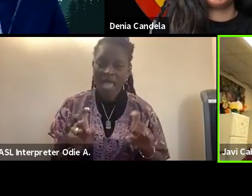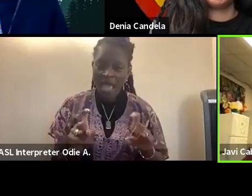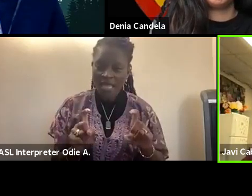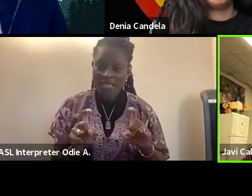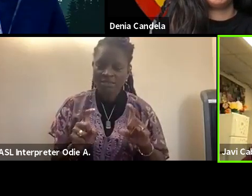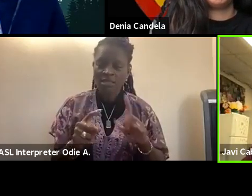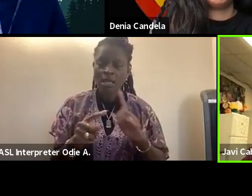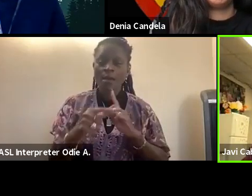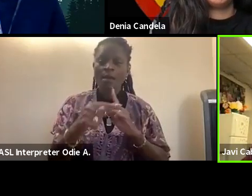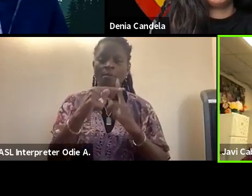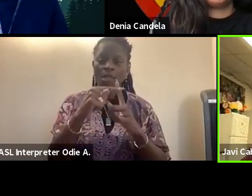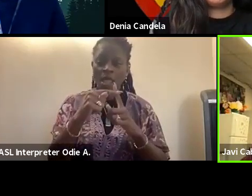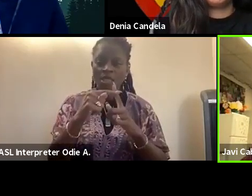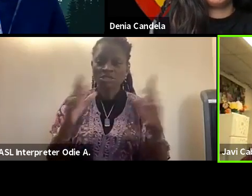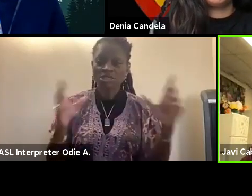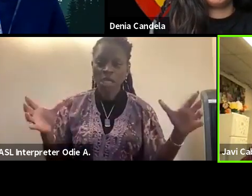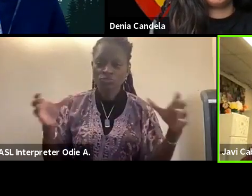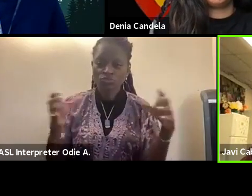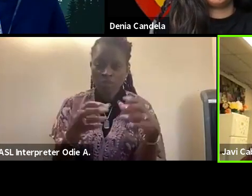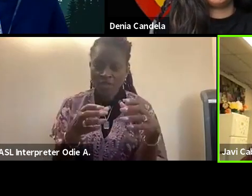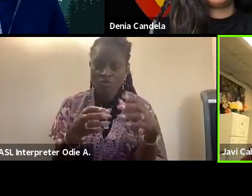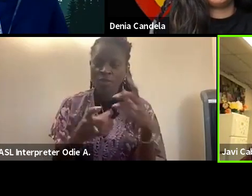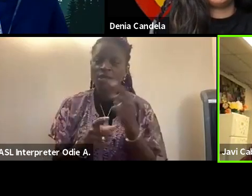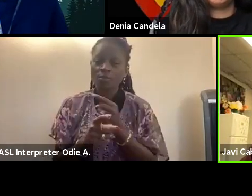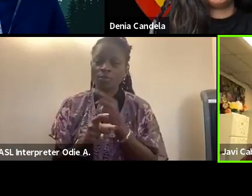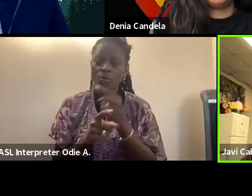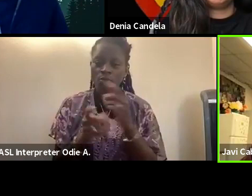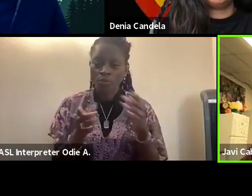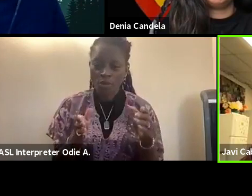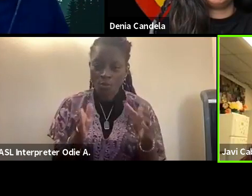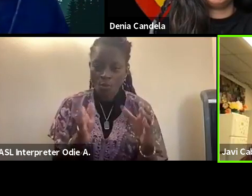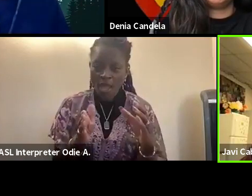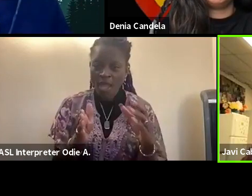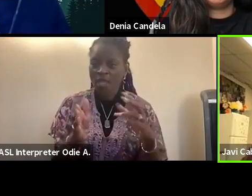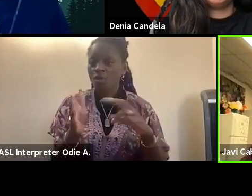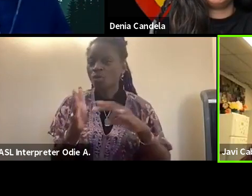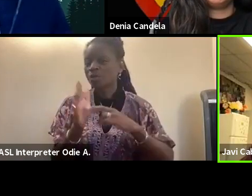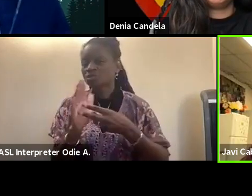that's culturally appropriate, which usually includes food and dancing,